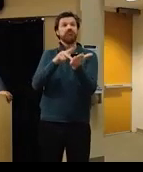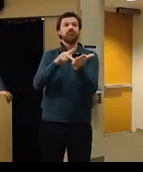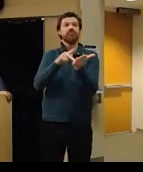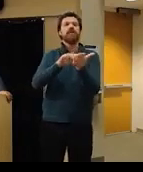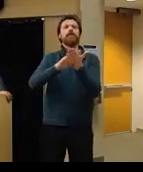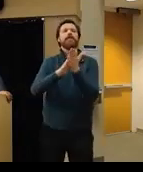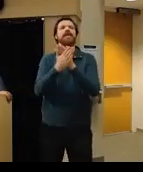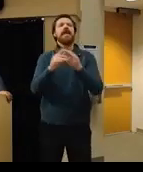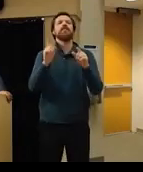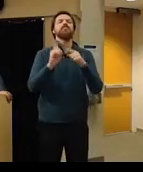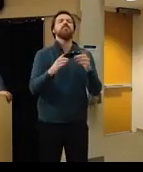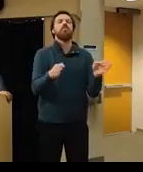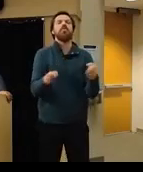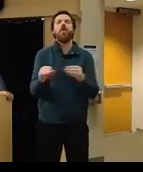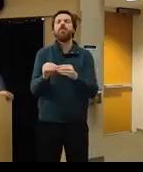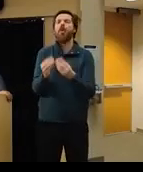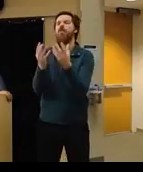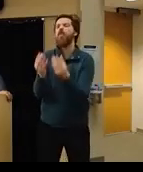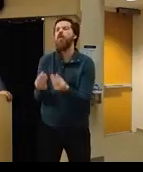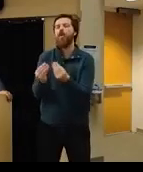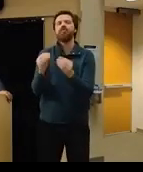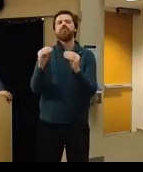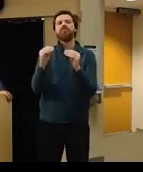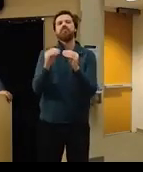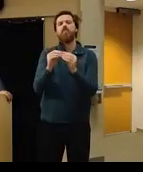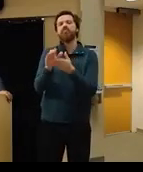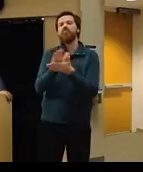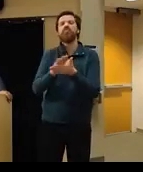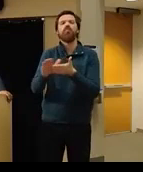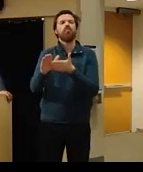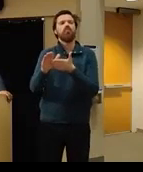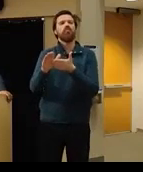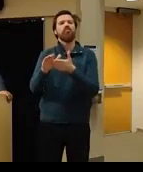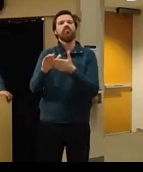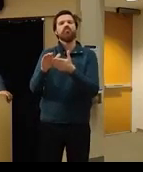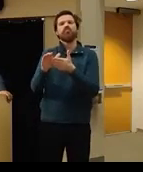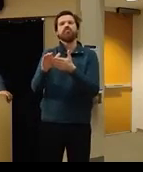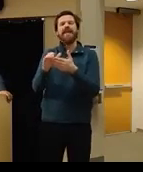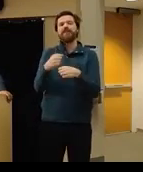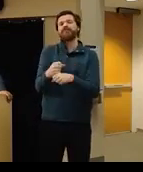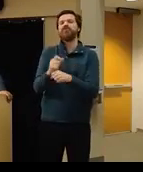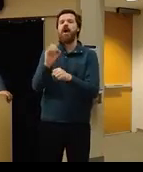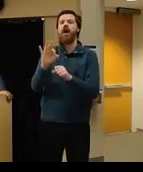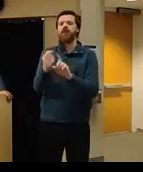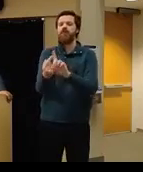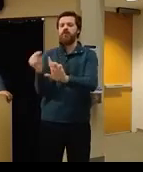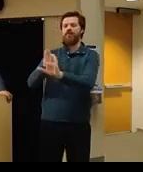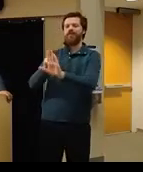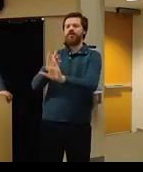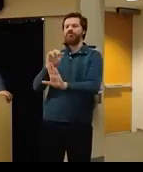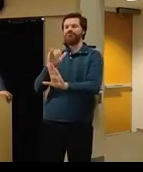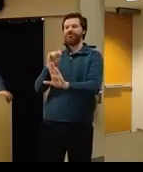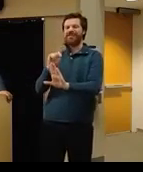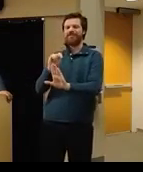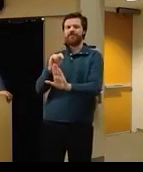take a Kinder and gentler form of expression in their racist uh Notions of human behavior